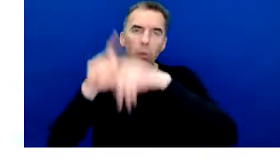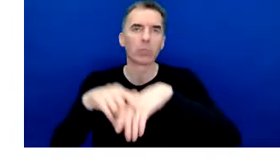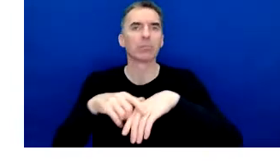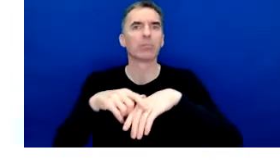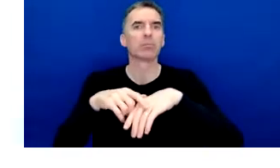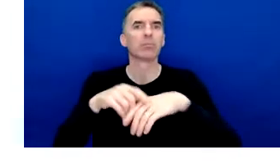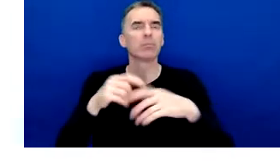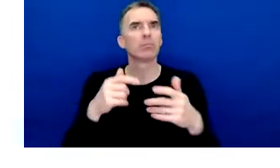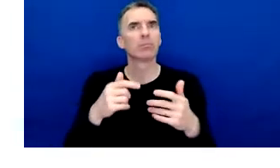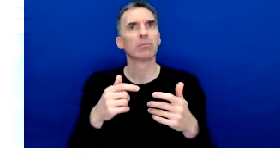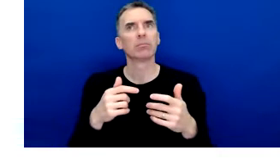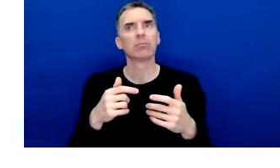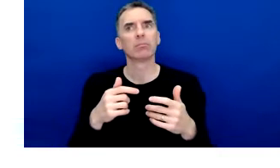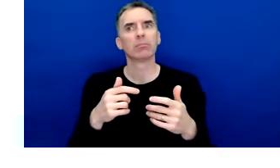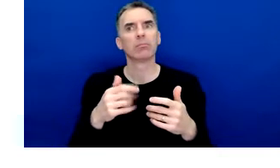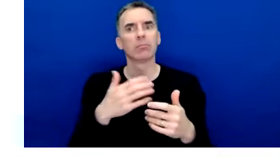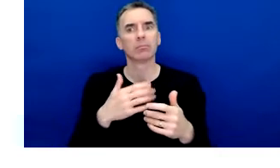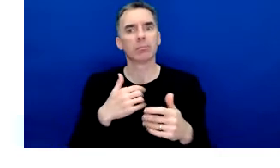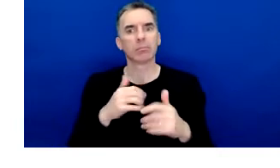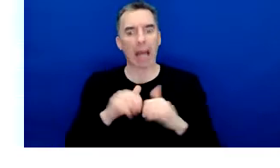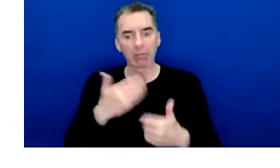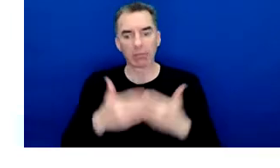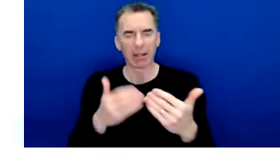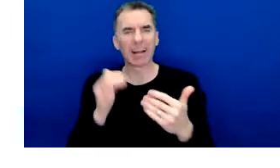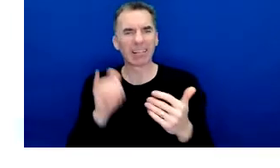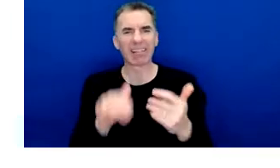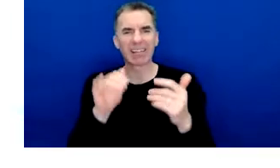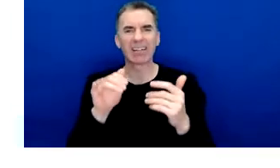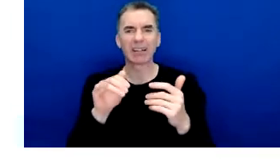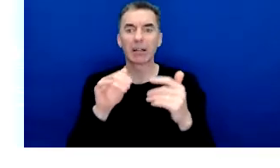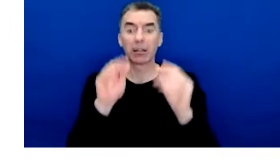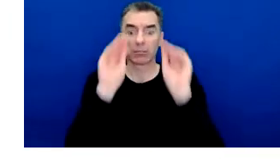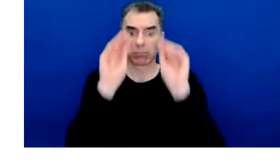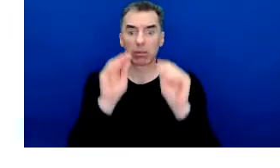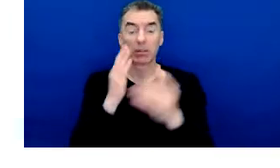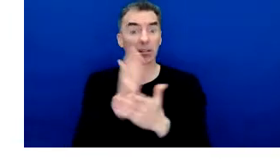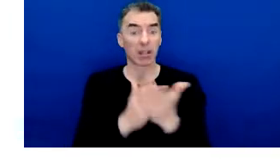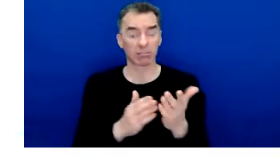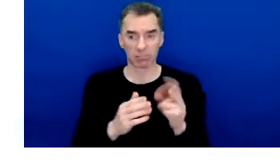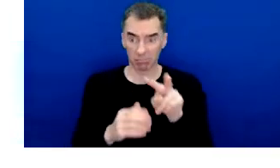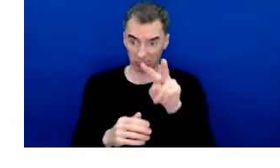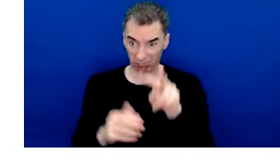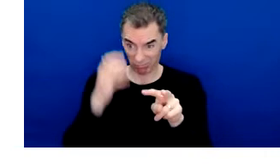sometimes it's like they're just putting words on paper to look pretty, and you need to understand what they're trying to communicate.